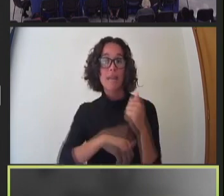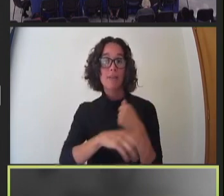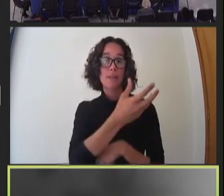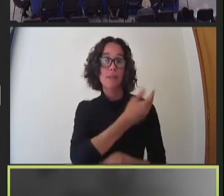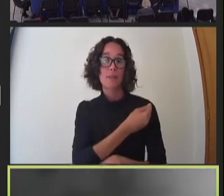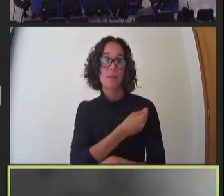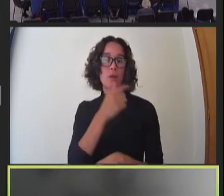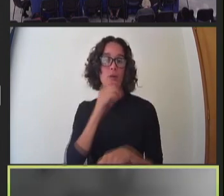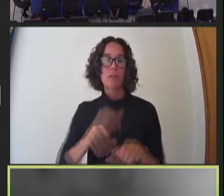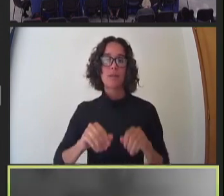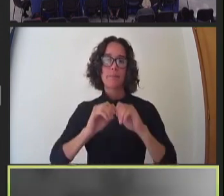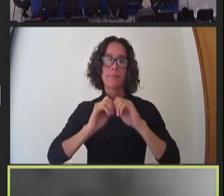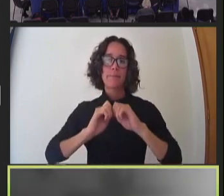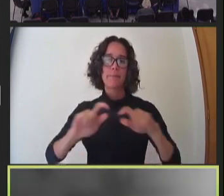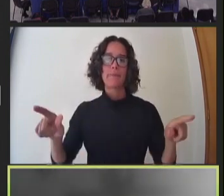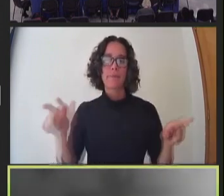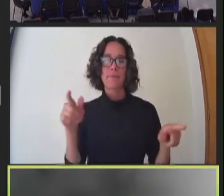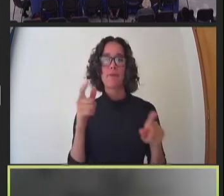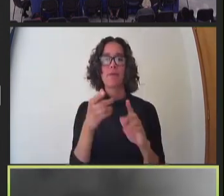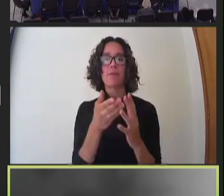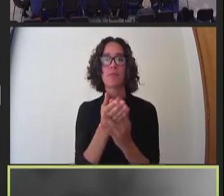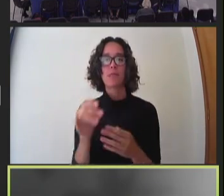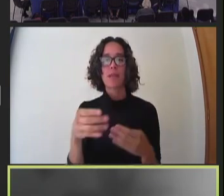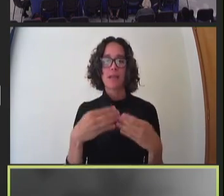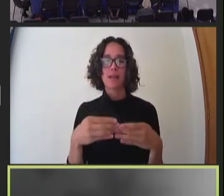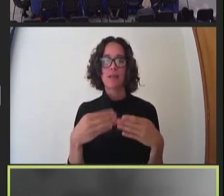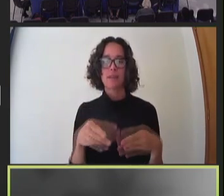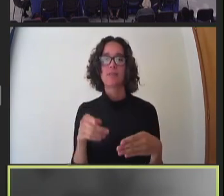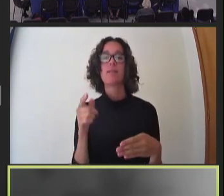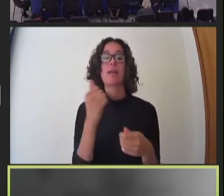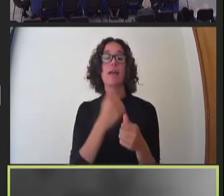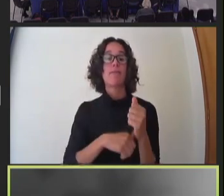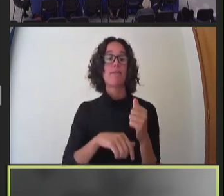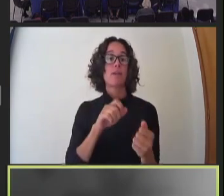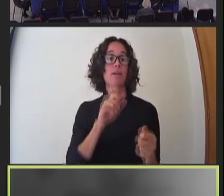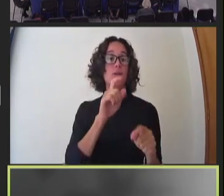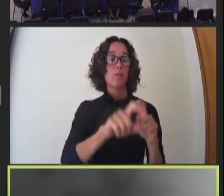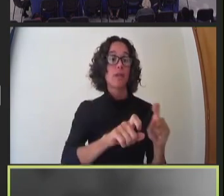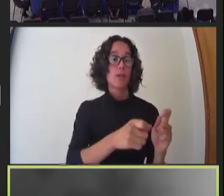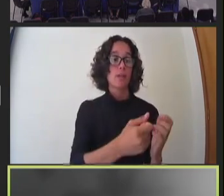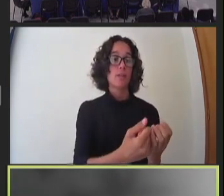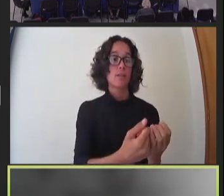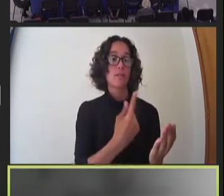through the IZ Gateway. And every query and response that we receive from the IZ Gateway,